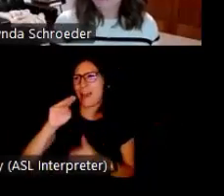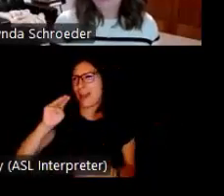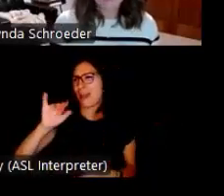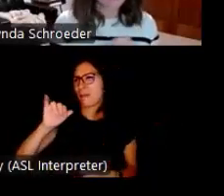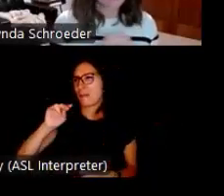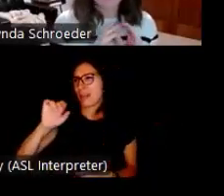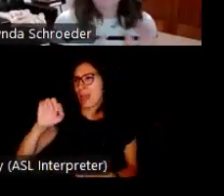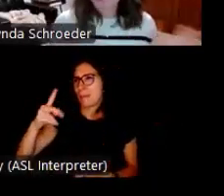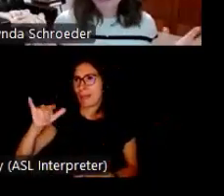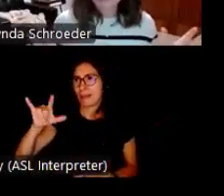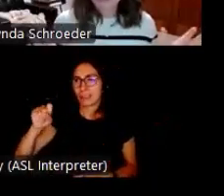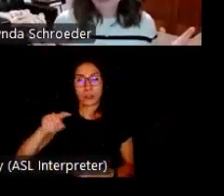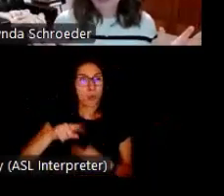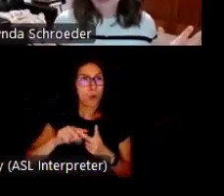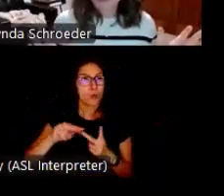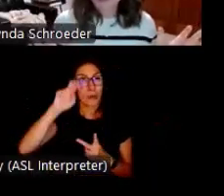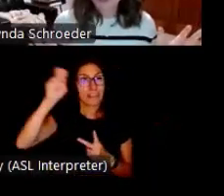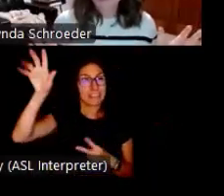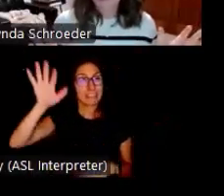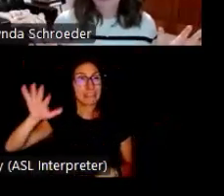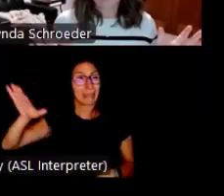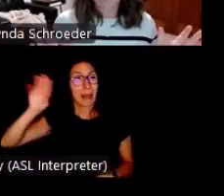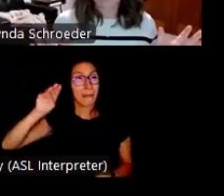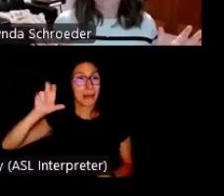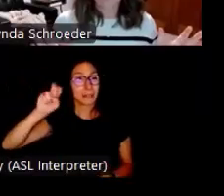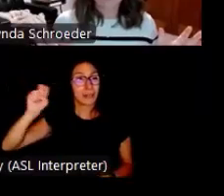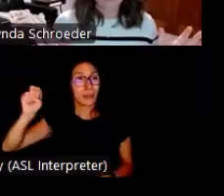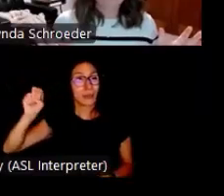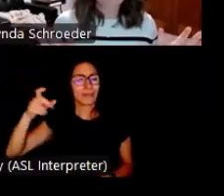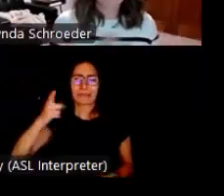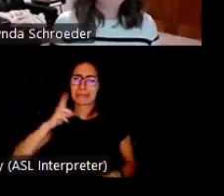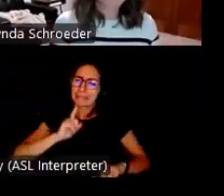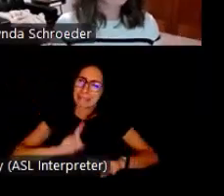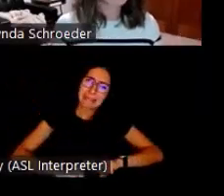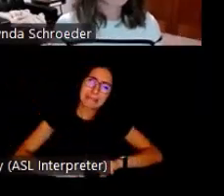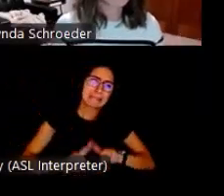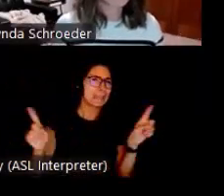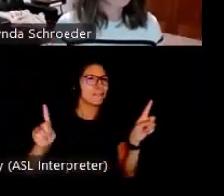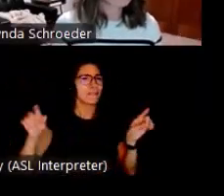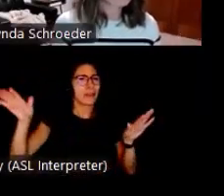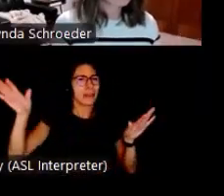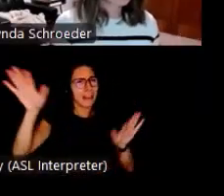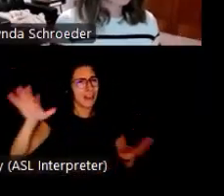Those are very different areas in terms of being a rural community.